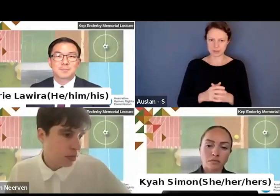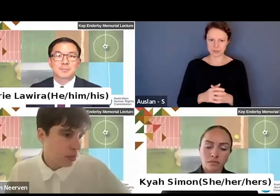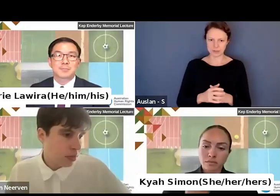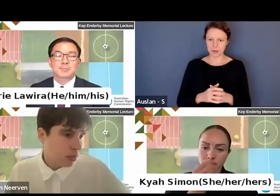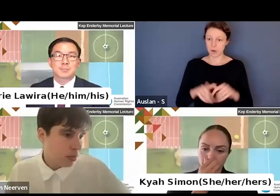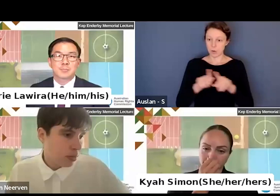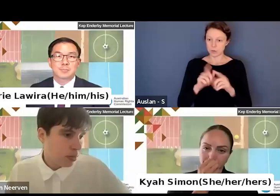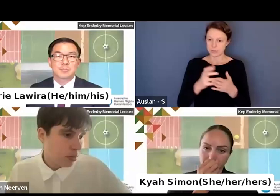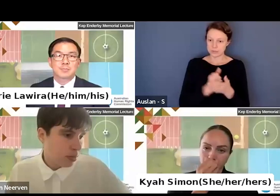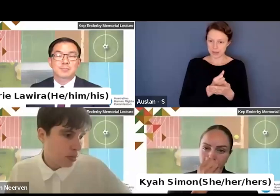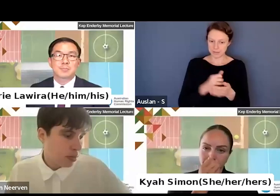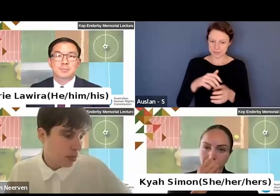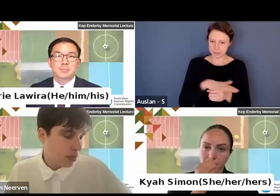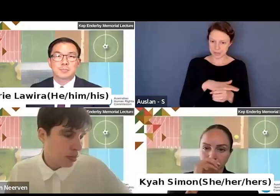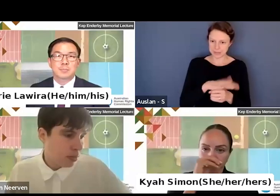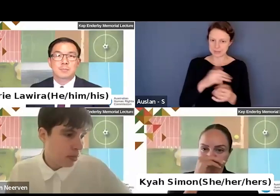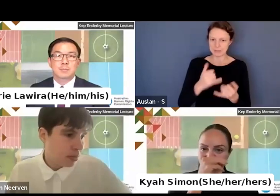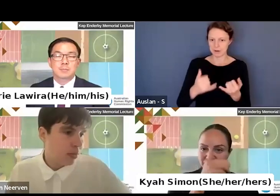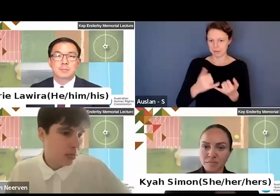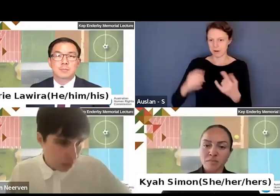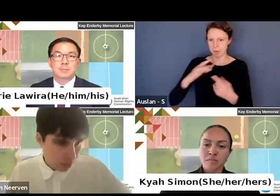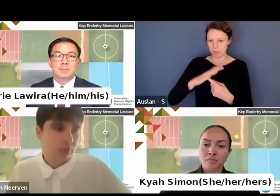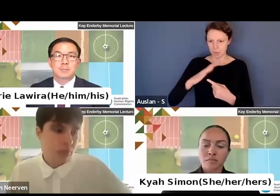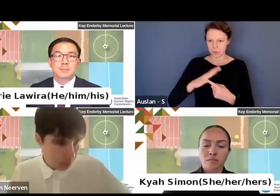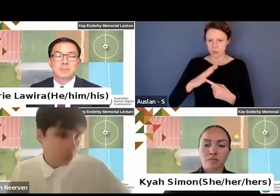to share experiences without fear of being marginalized or ostracized.